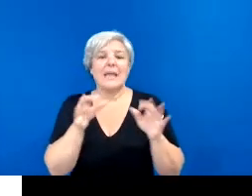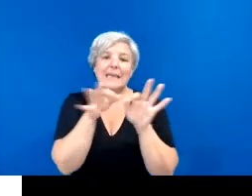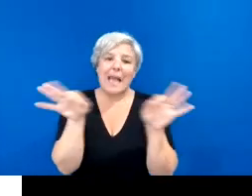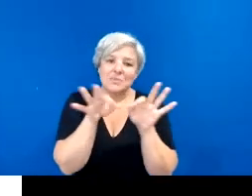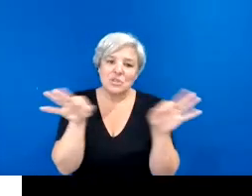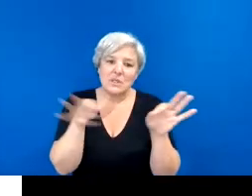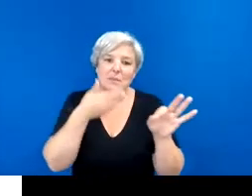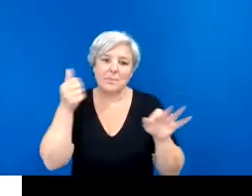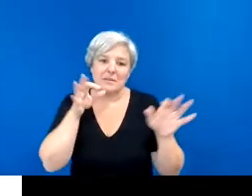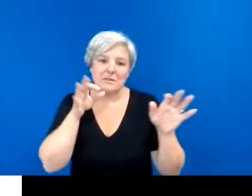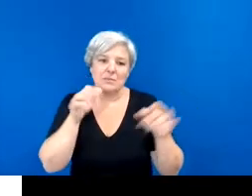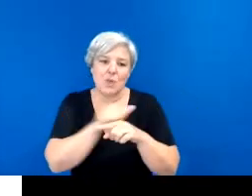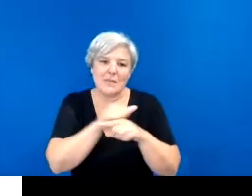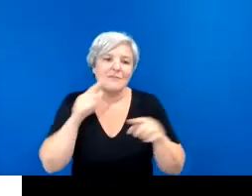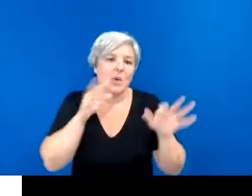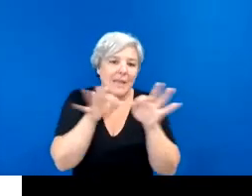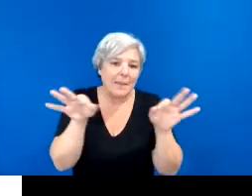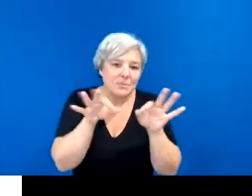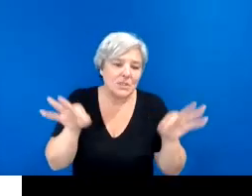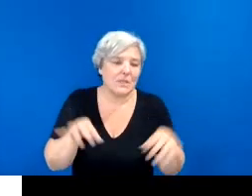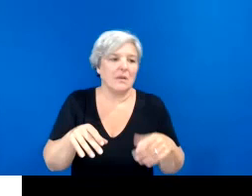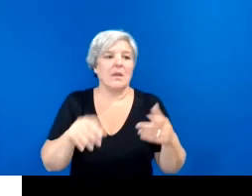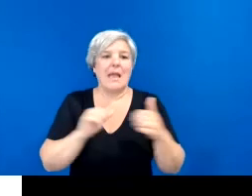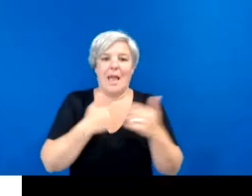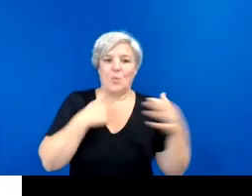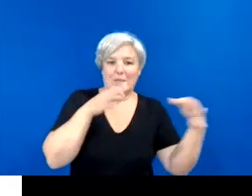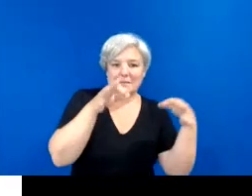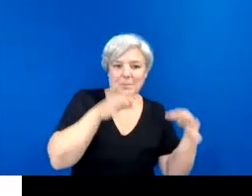for describing the people who are in the images and also suggestions